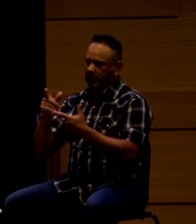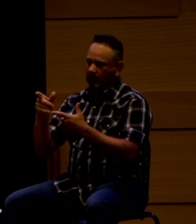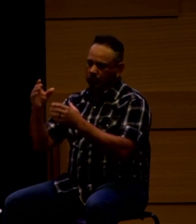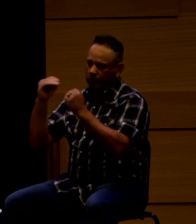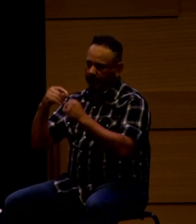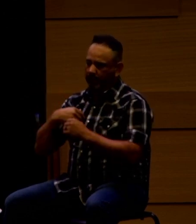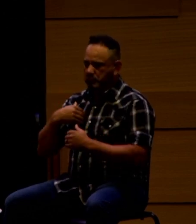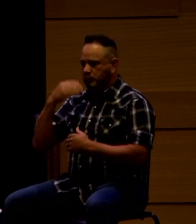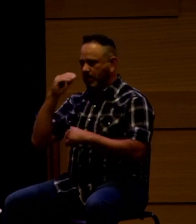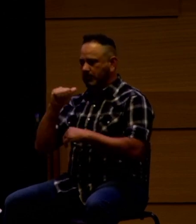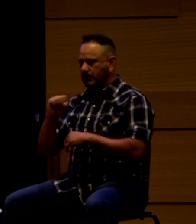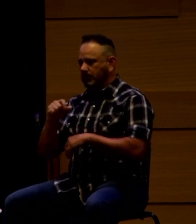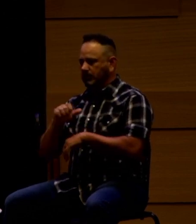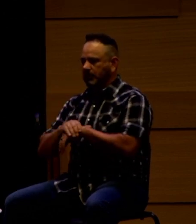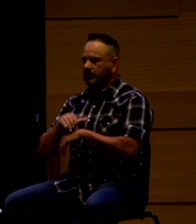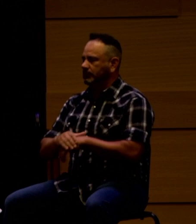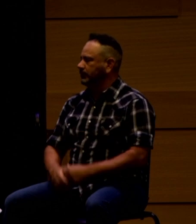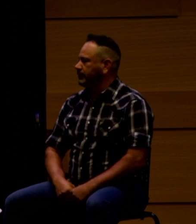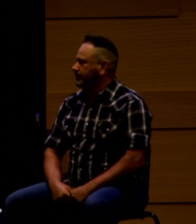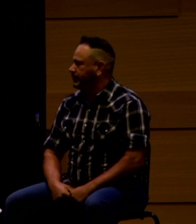They taught me and I learned ASL and English.